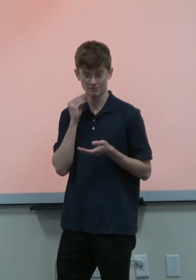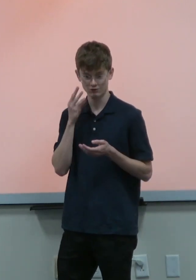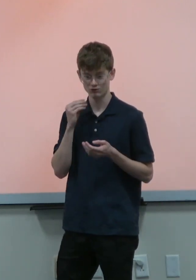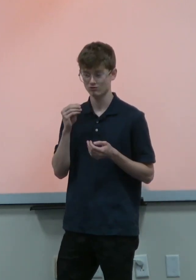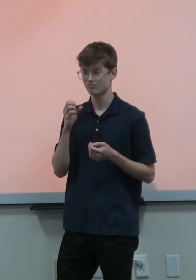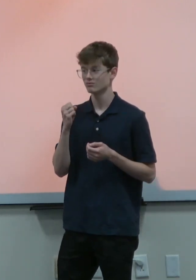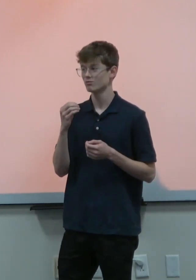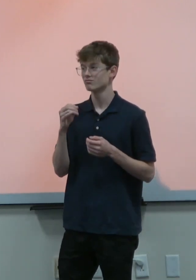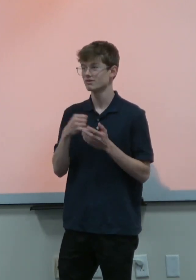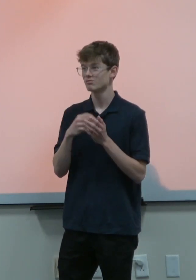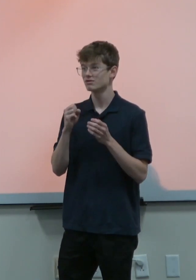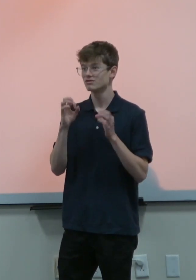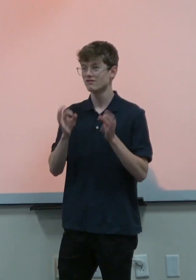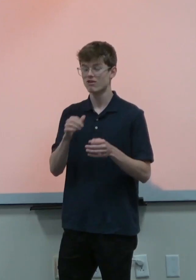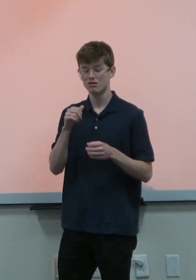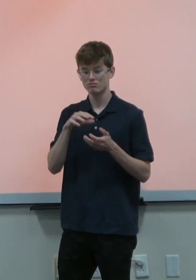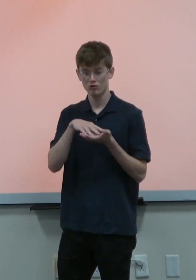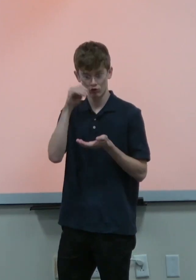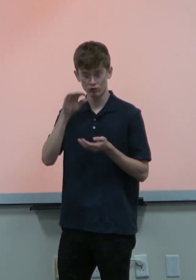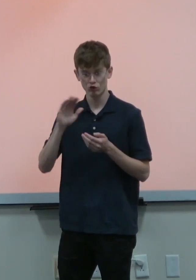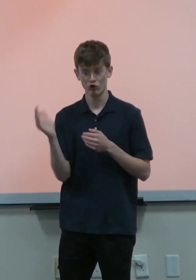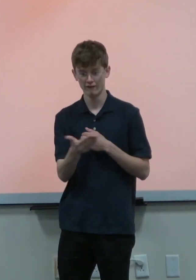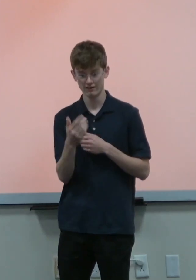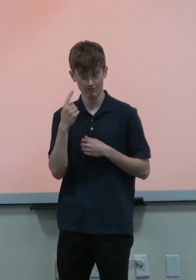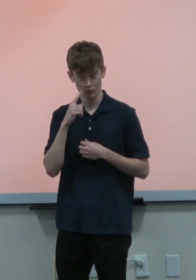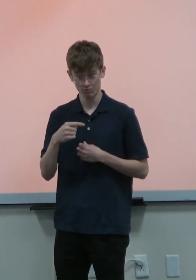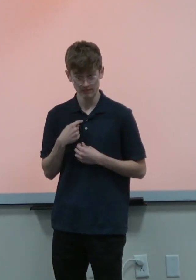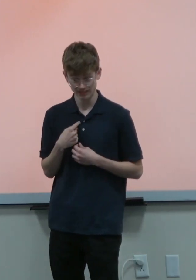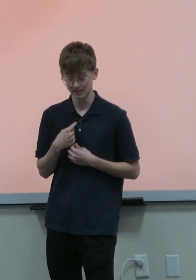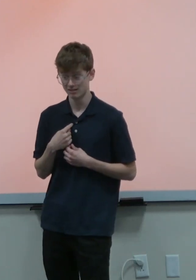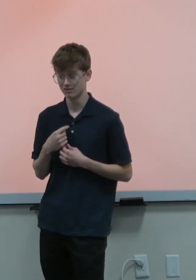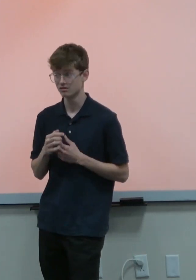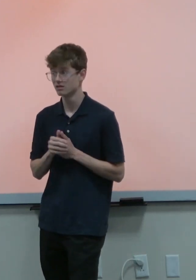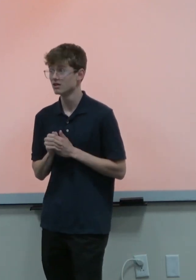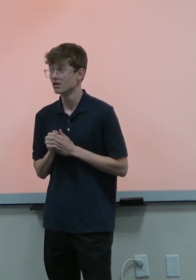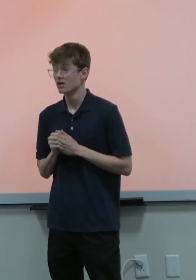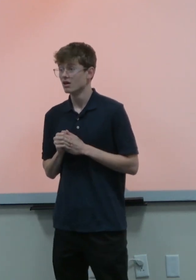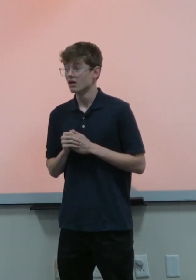This was my first research experience so it was definitely a learning curve for me.